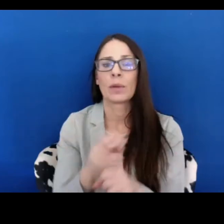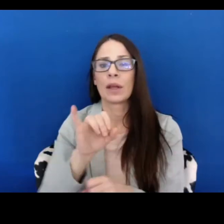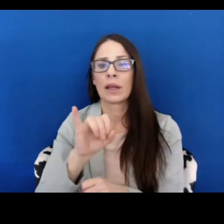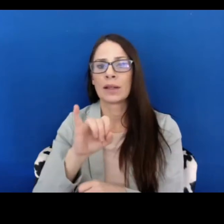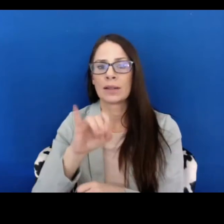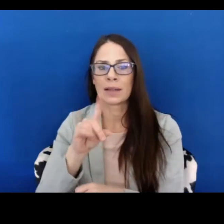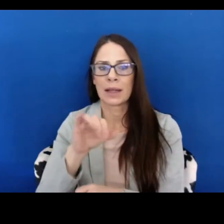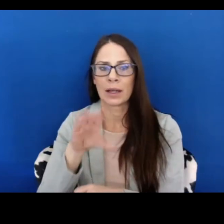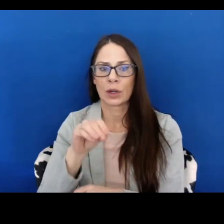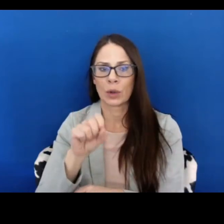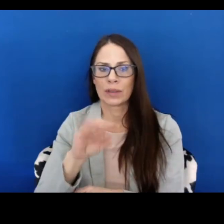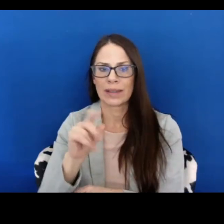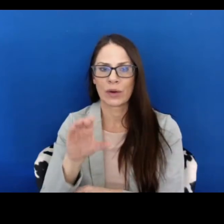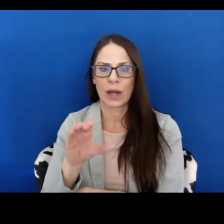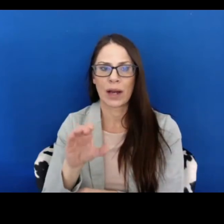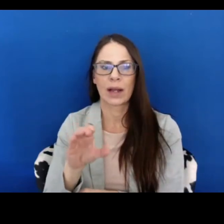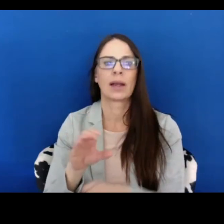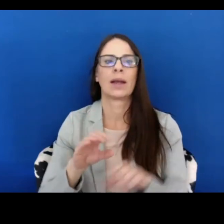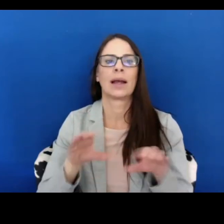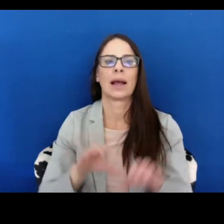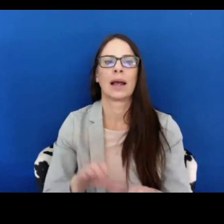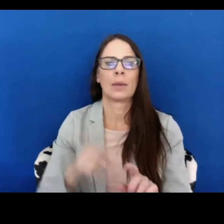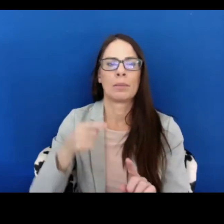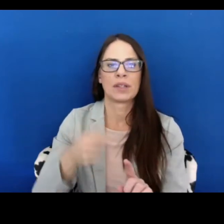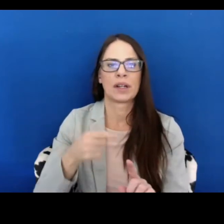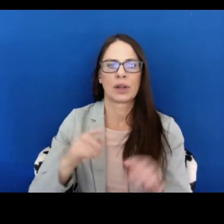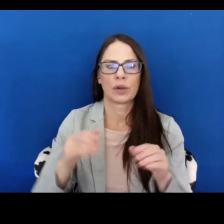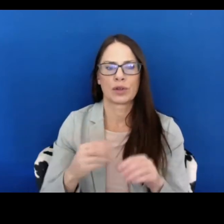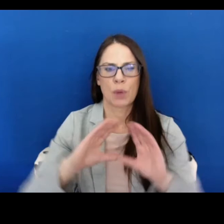backs particular to the small groups of users who rely on the context and history of